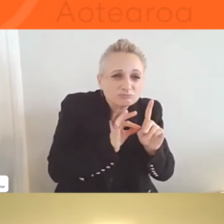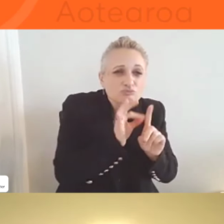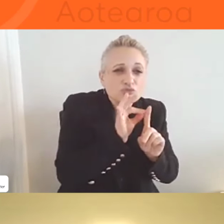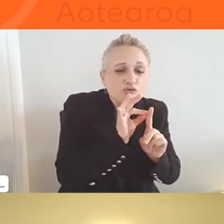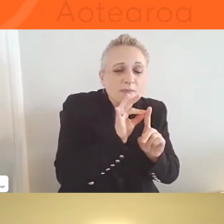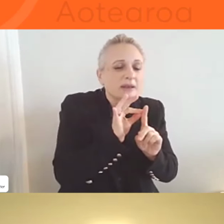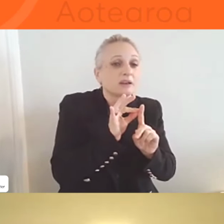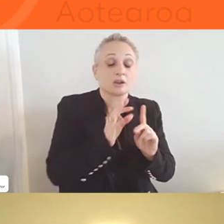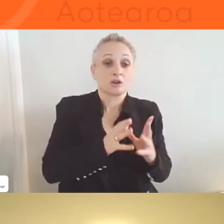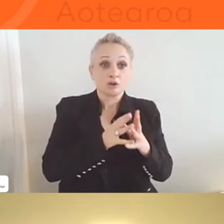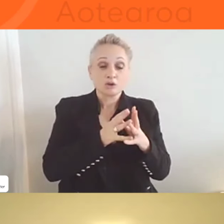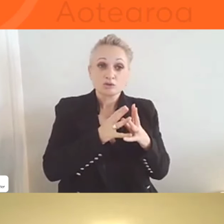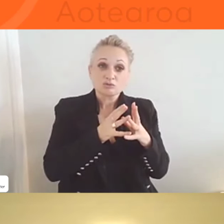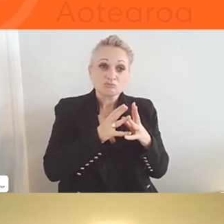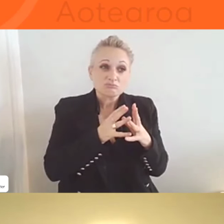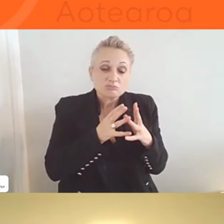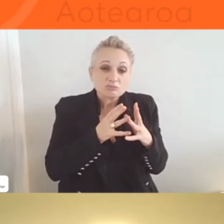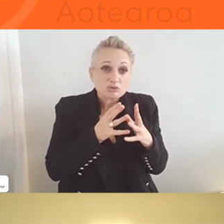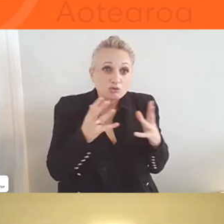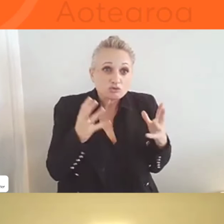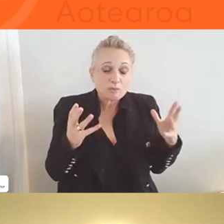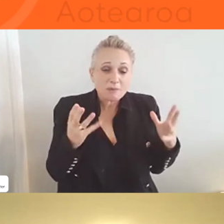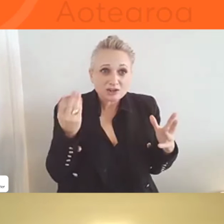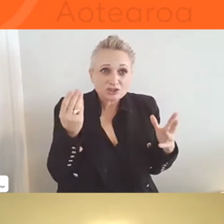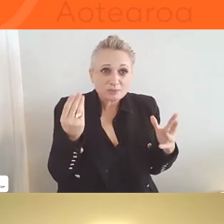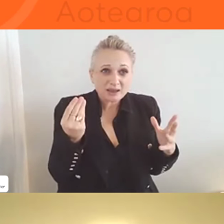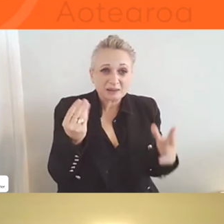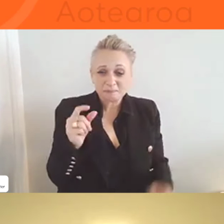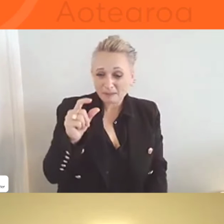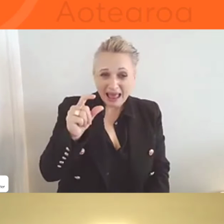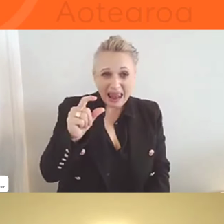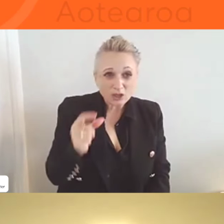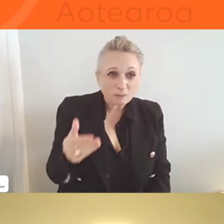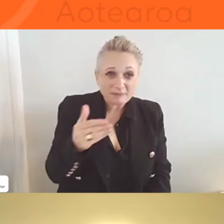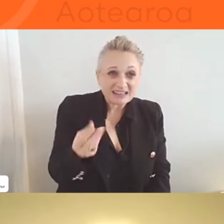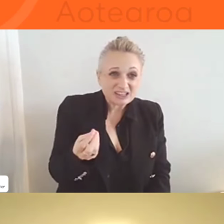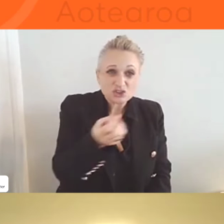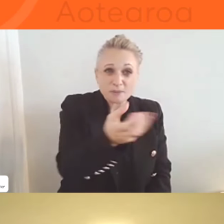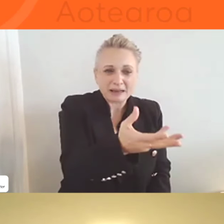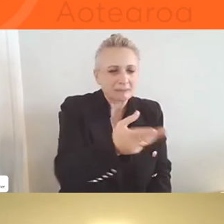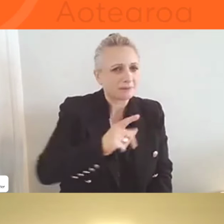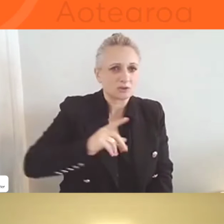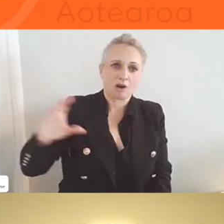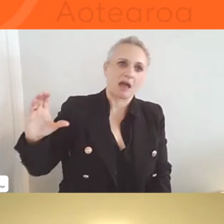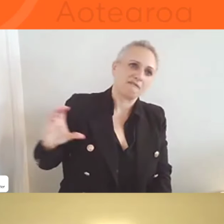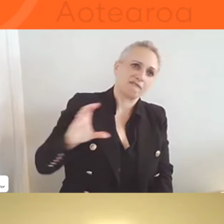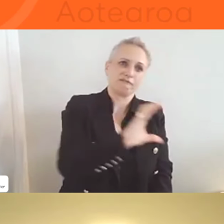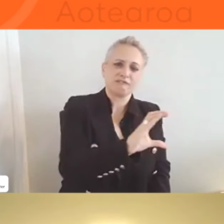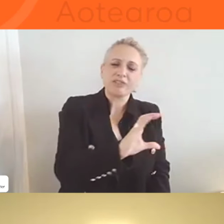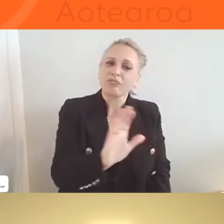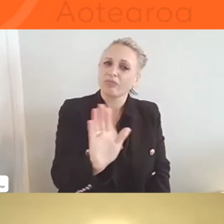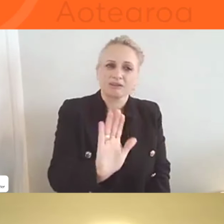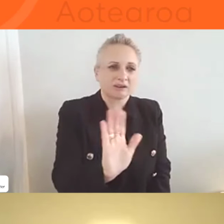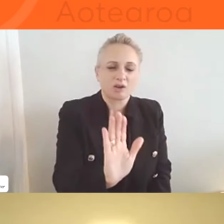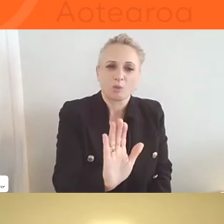bit of extra cost, but it is not a colossal step, it's just a little